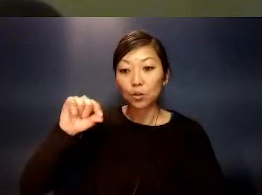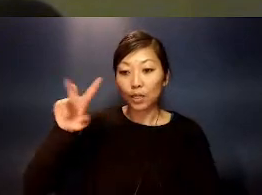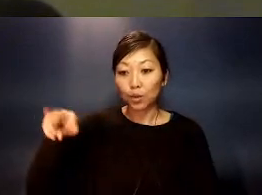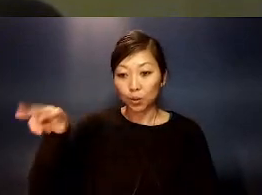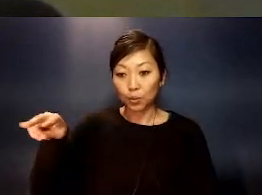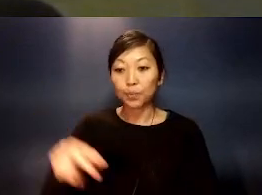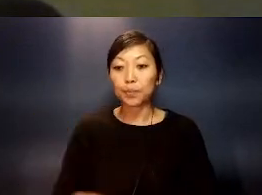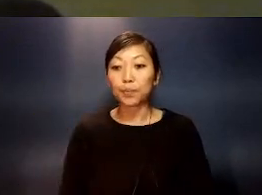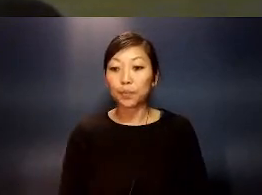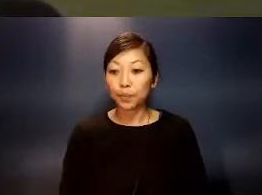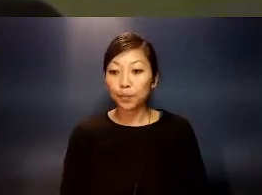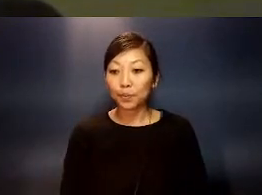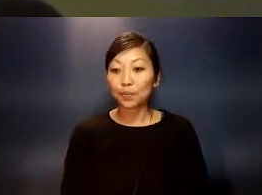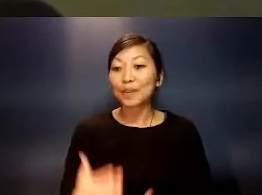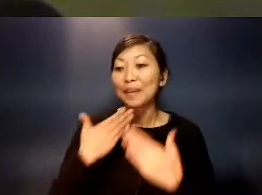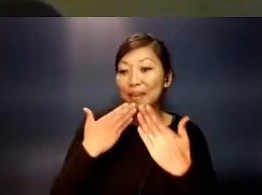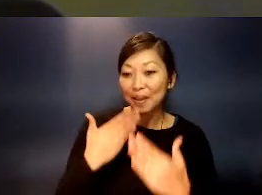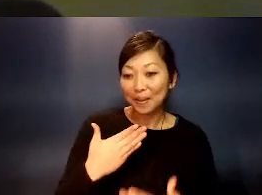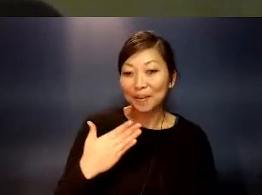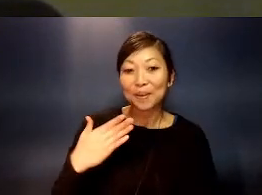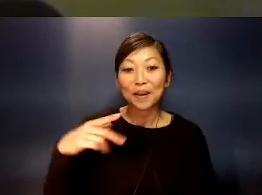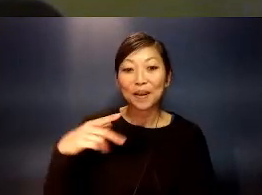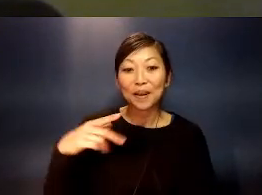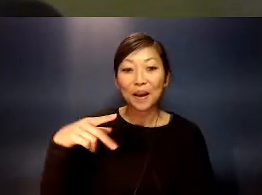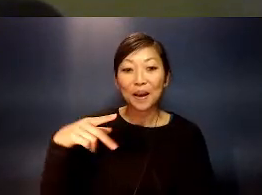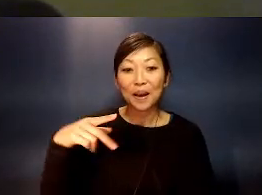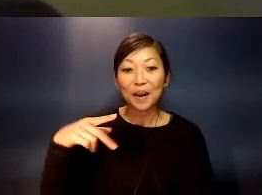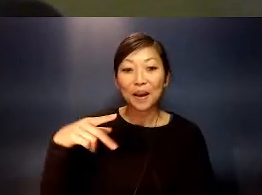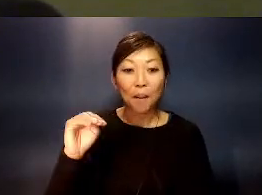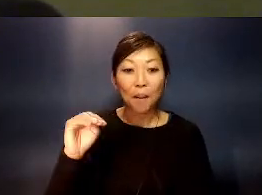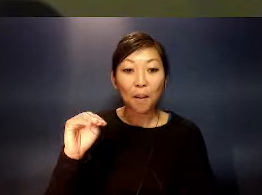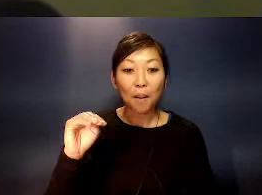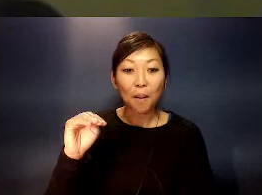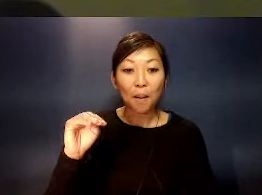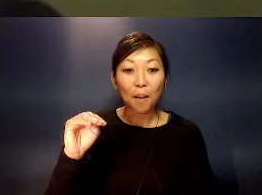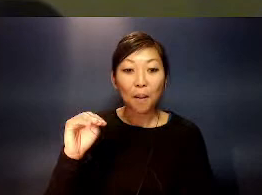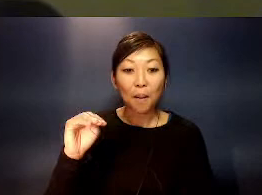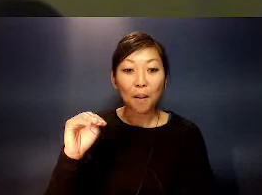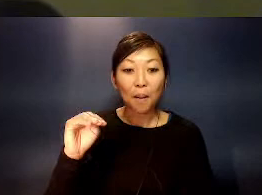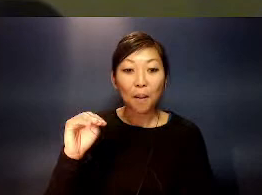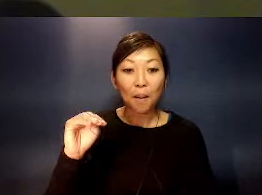RELATED TO THE CITY'S OPERATING DEPARTMENTS. I KNOW THAT A NUMBER OF COUNCIL MEMBERS HAVE SENT SOME